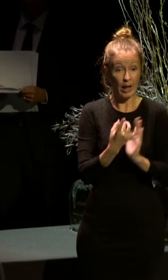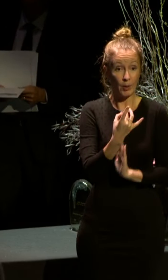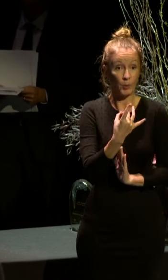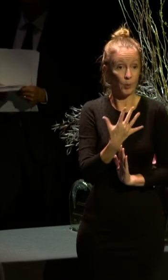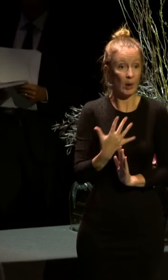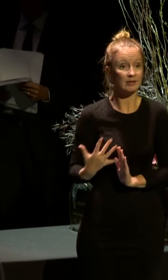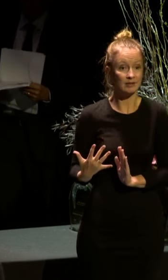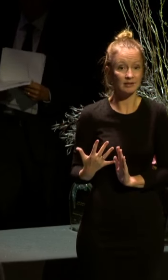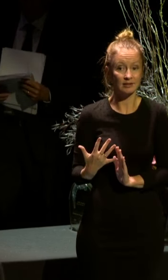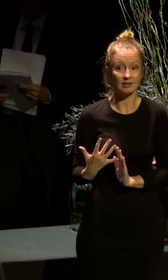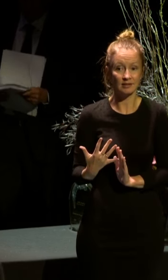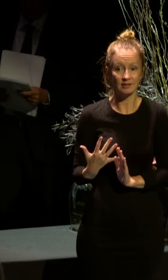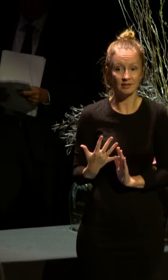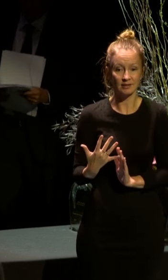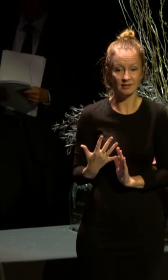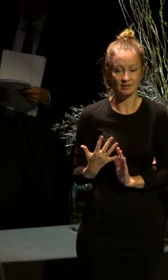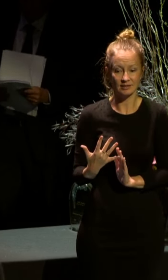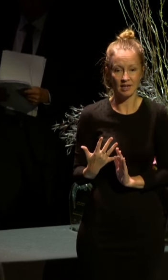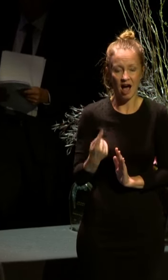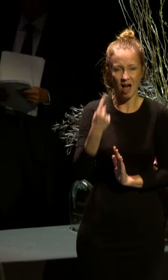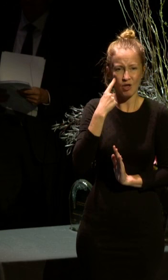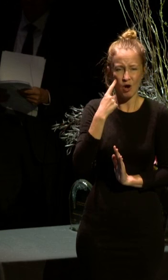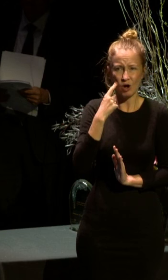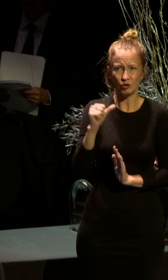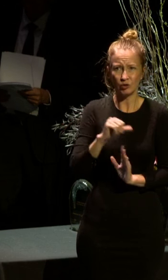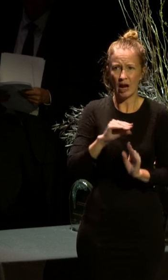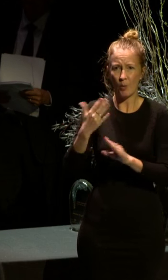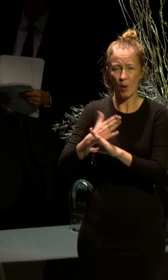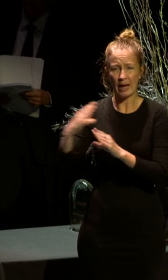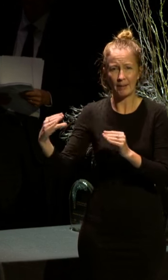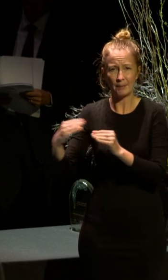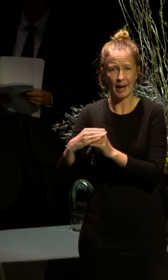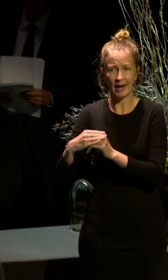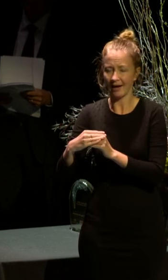that maybe I should have worked in a bank instead.